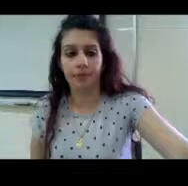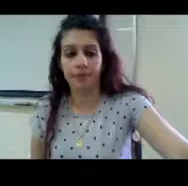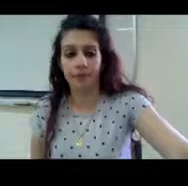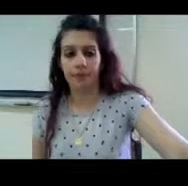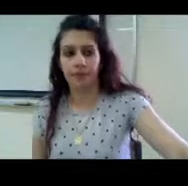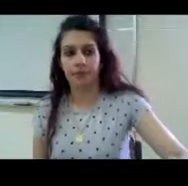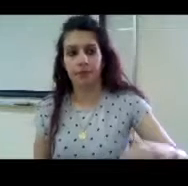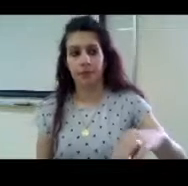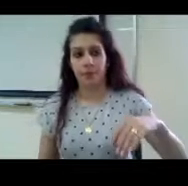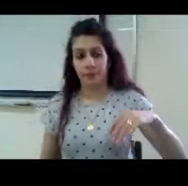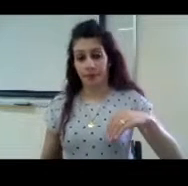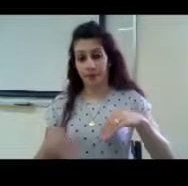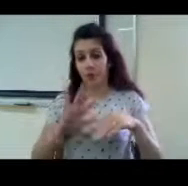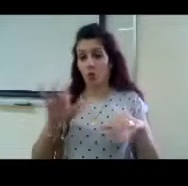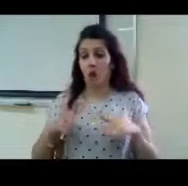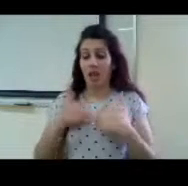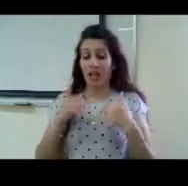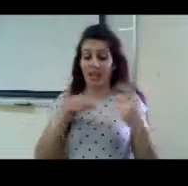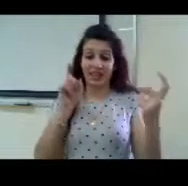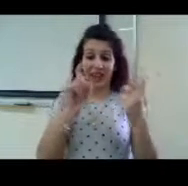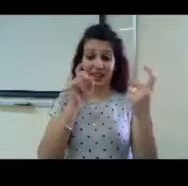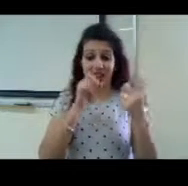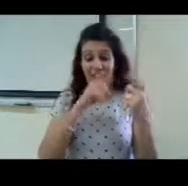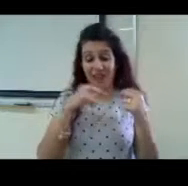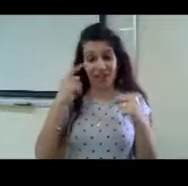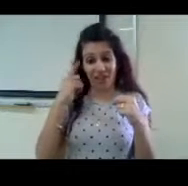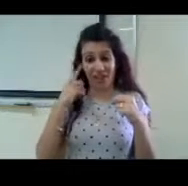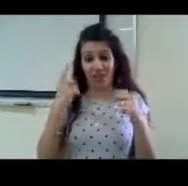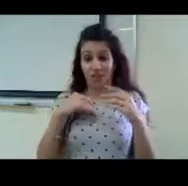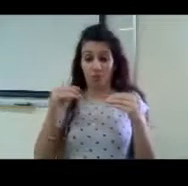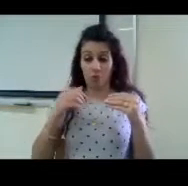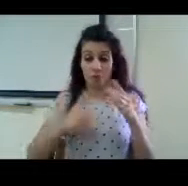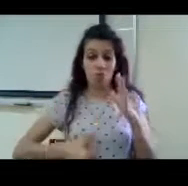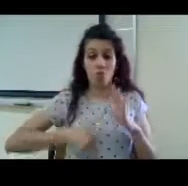a lot of capacities and potential where we can think are also contribute to the